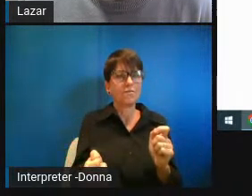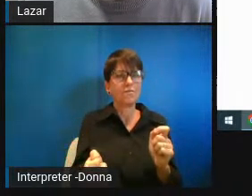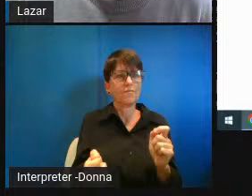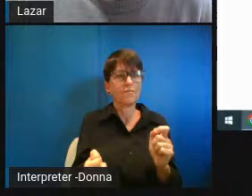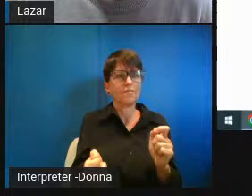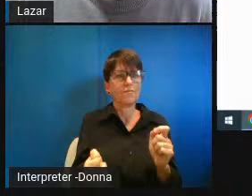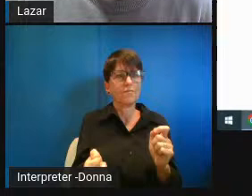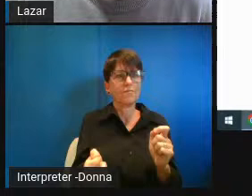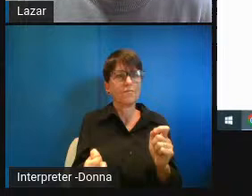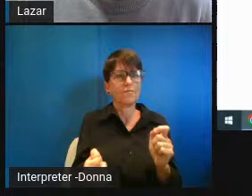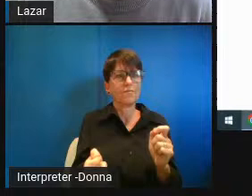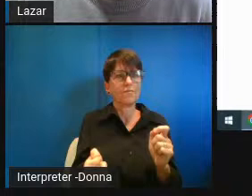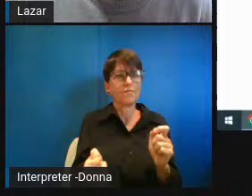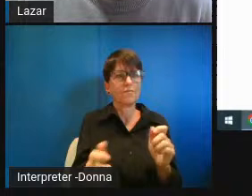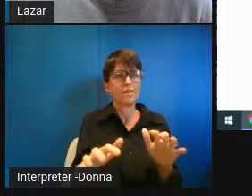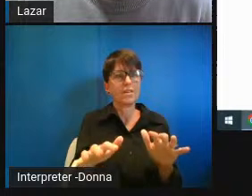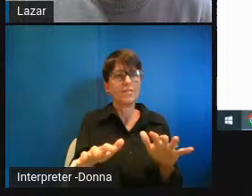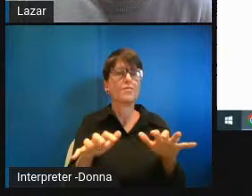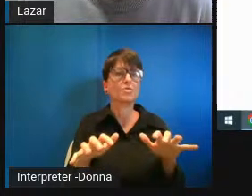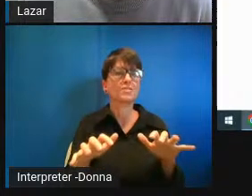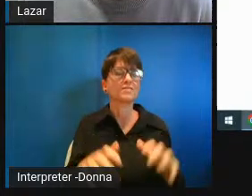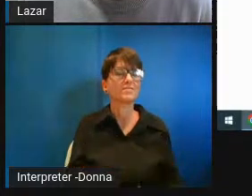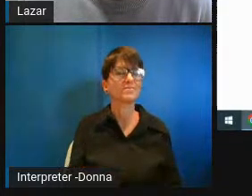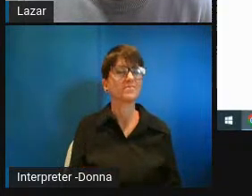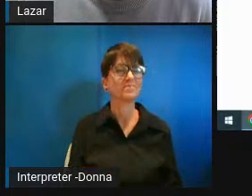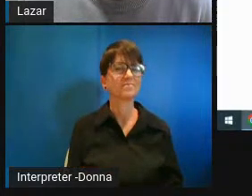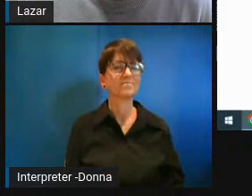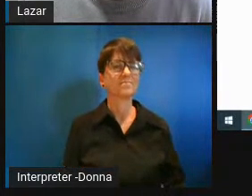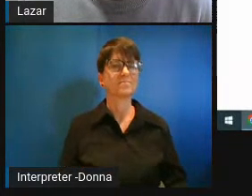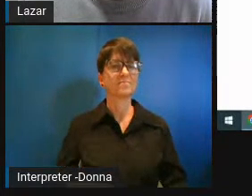Keep thinking about how you can evolve [*Poor audio*].